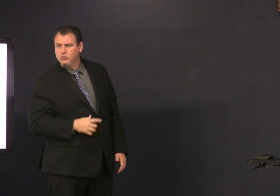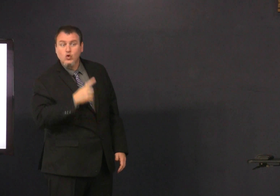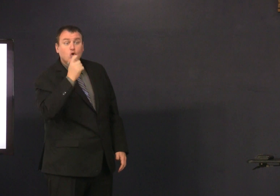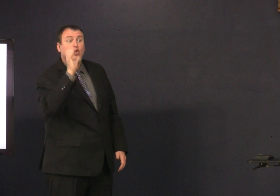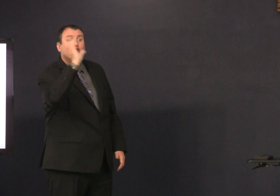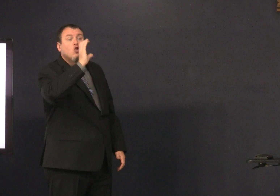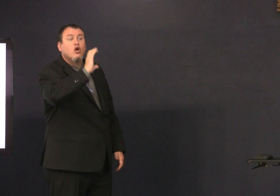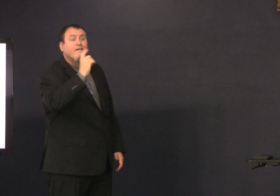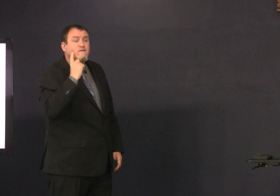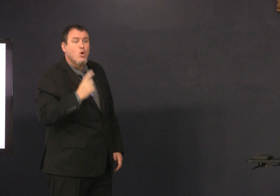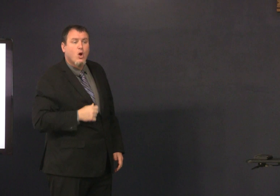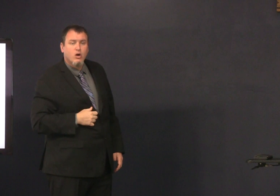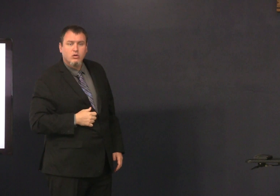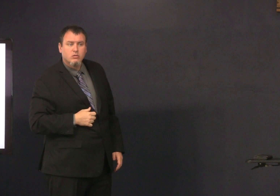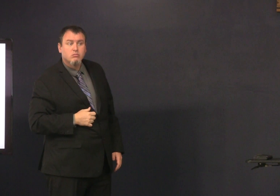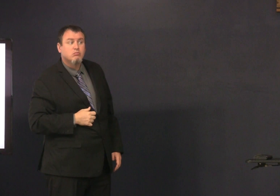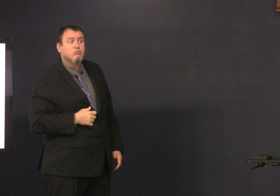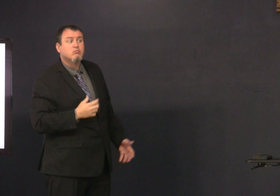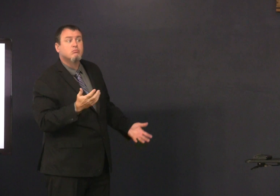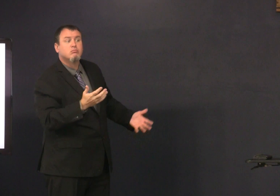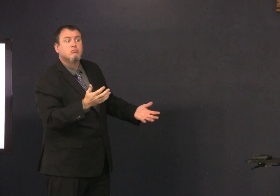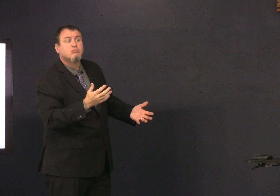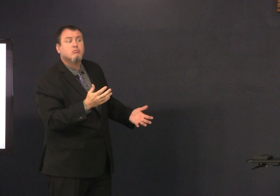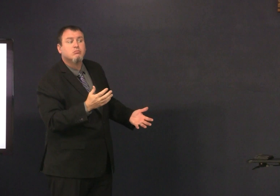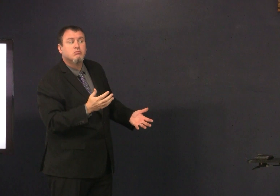and Jesus calls out to them who are you looking for who is it that you want